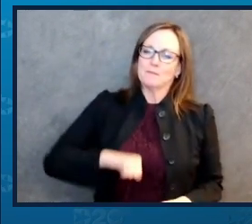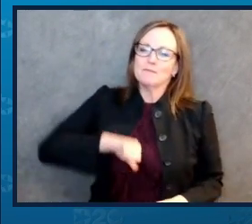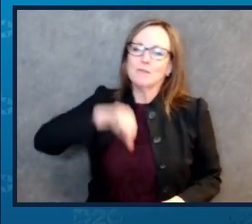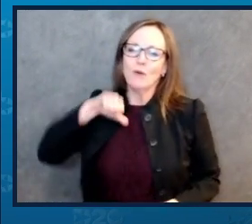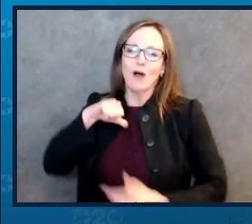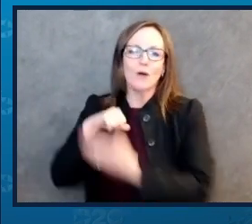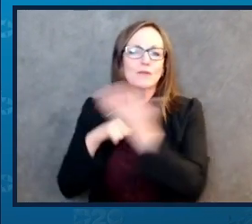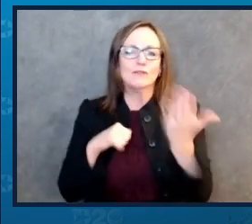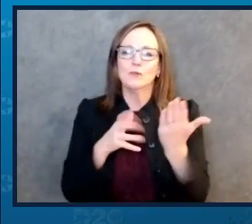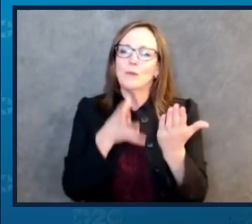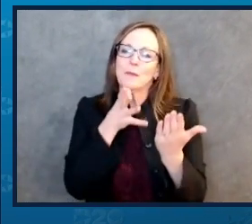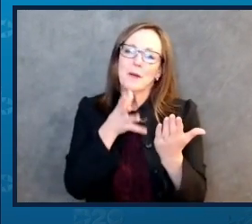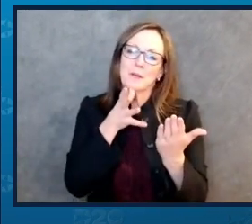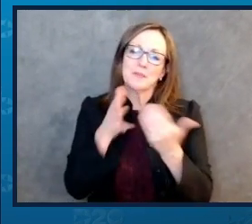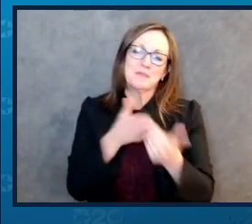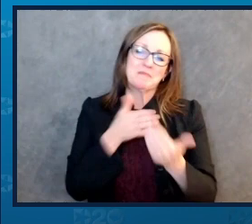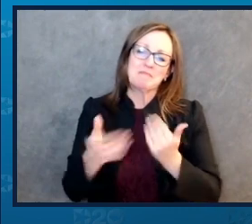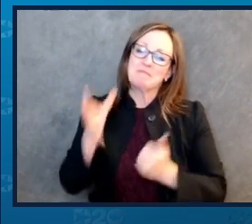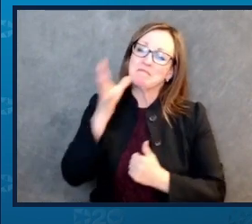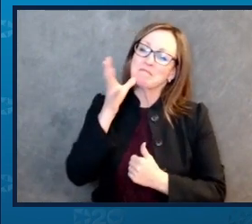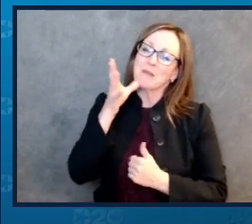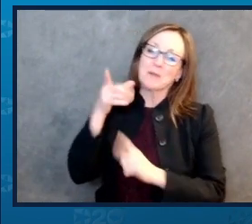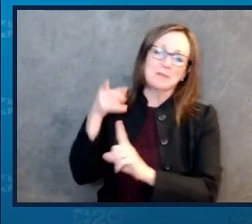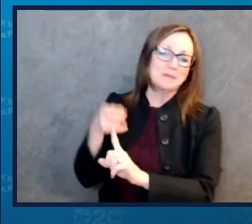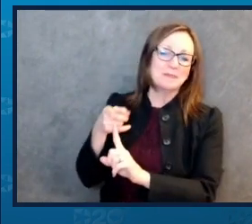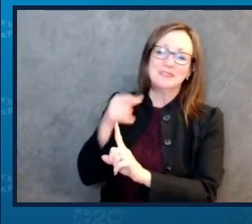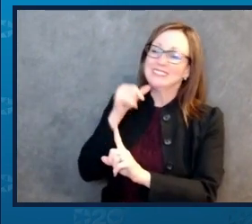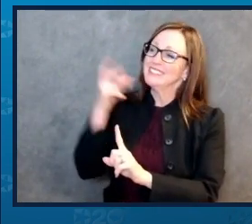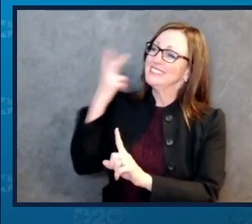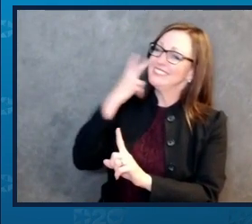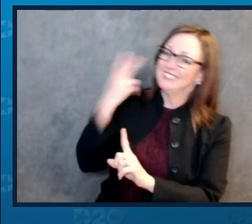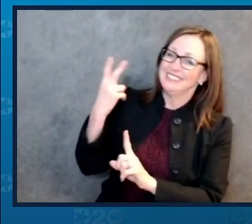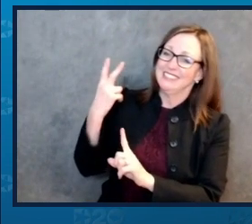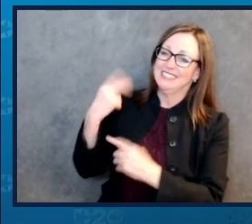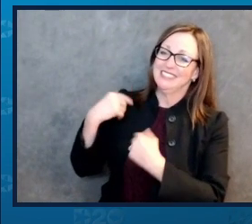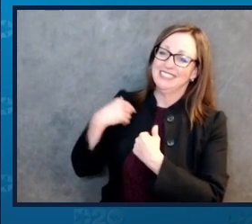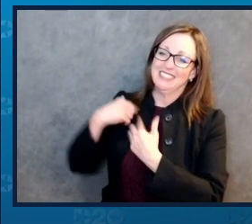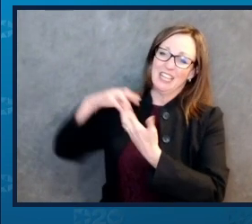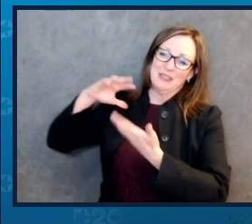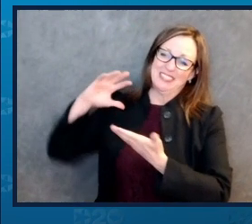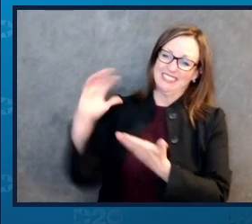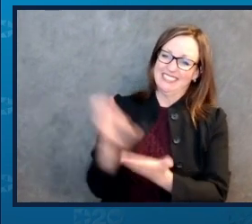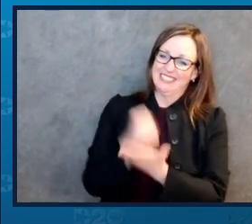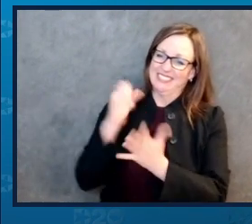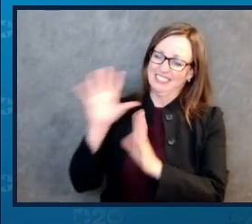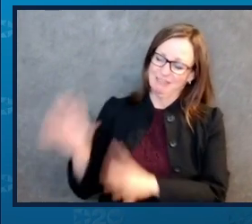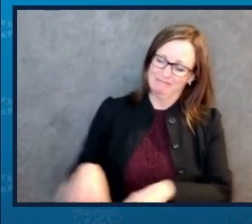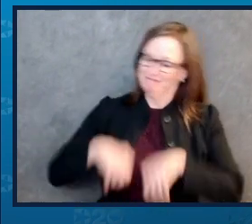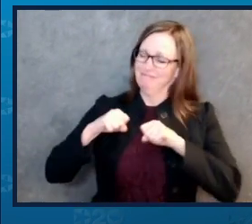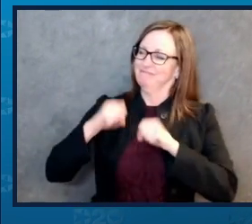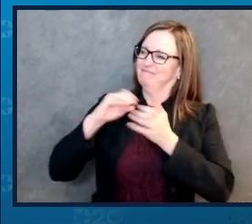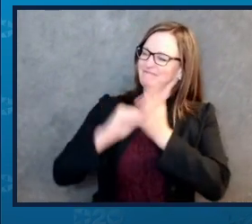HERE TO SEE THE FIRST DAUGHTER SNEAP HISTORY. THE ENTIRE NATION WILL SEE IN